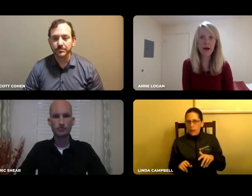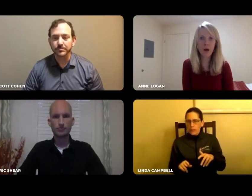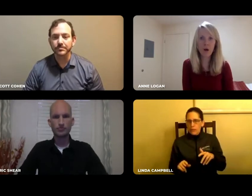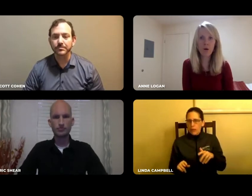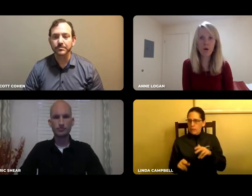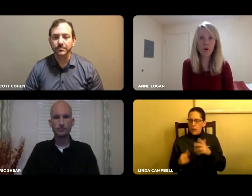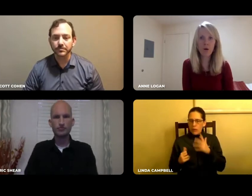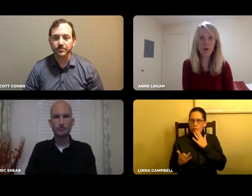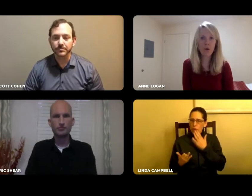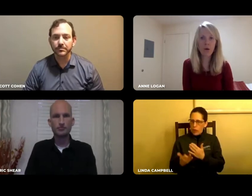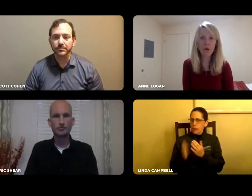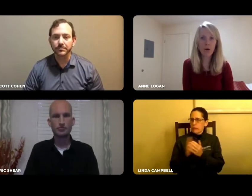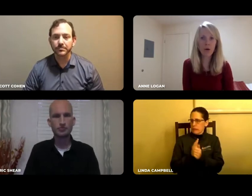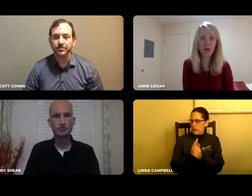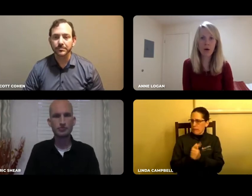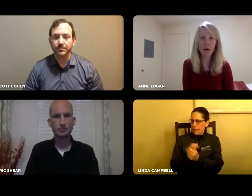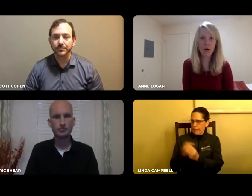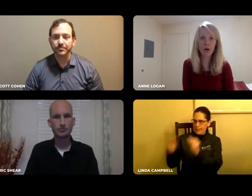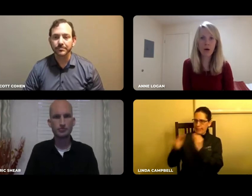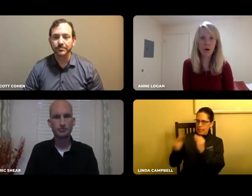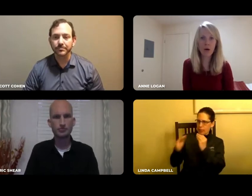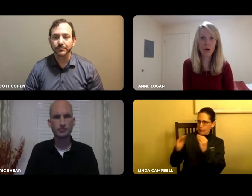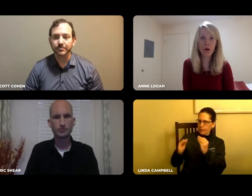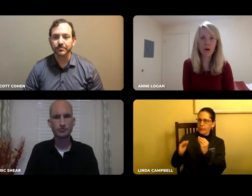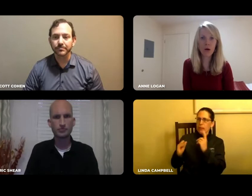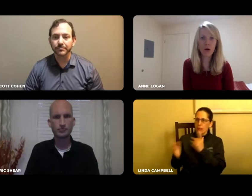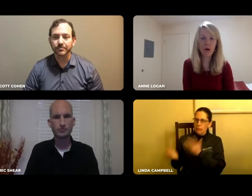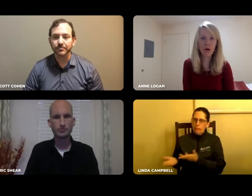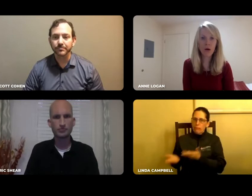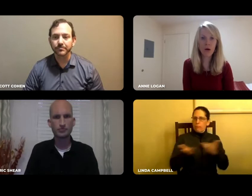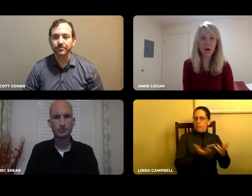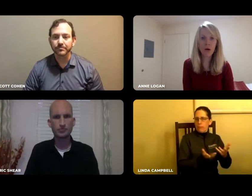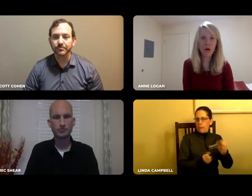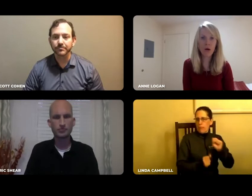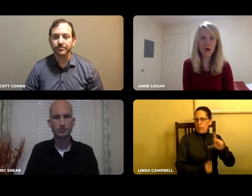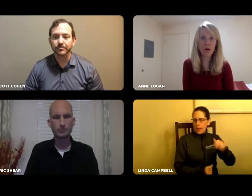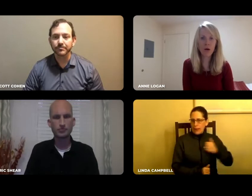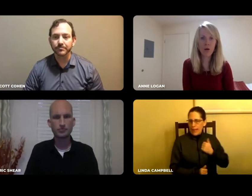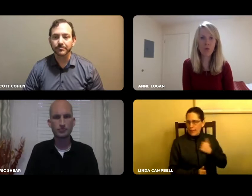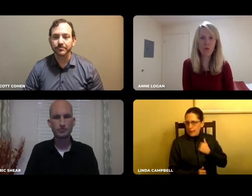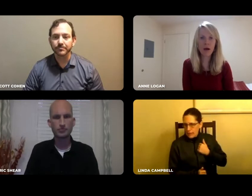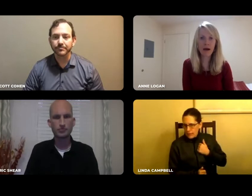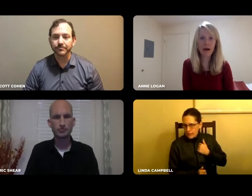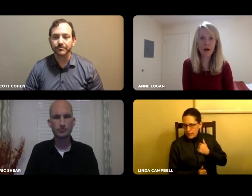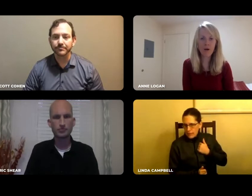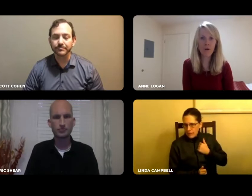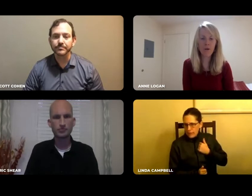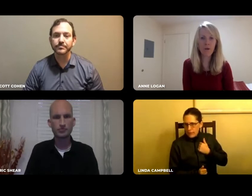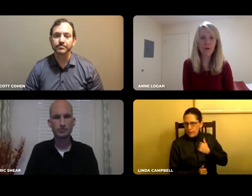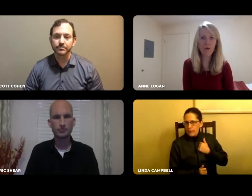It was a really enriching experience. A lot of that I brought back with me to Canada.